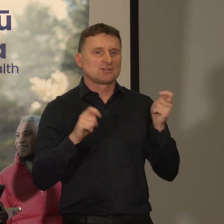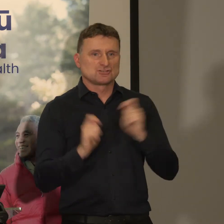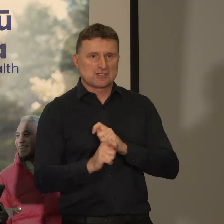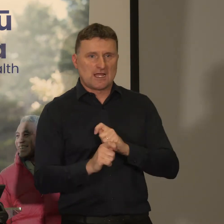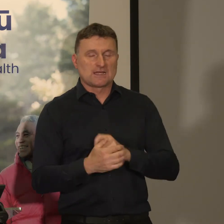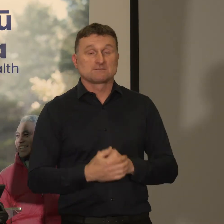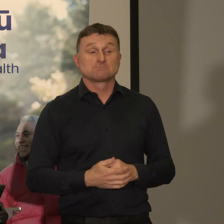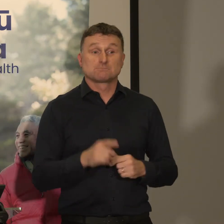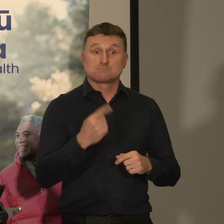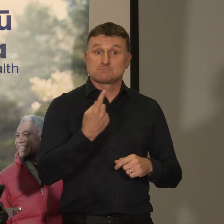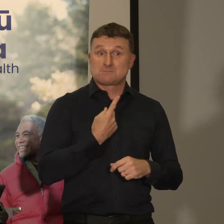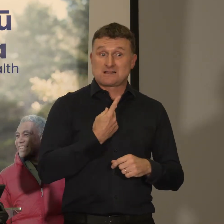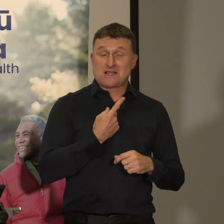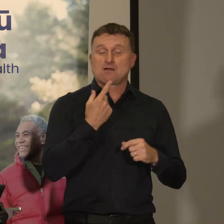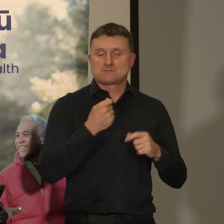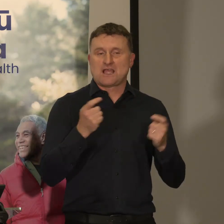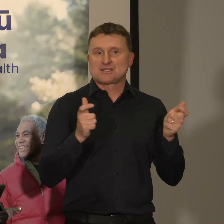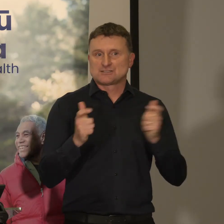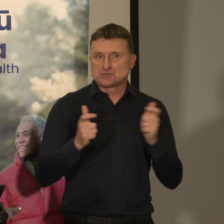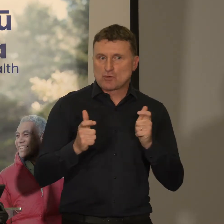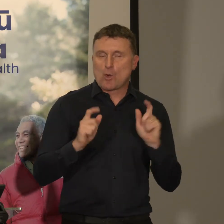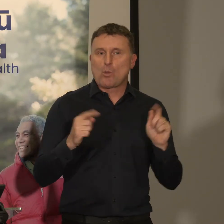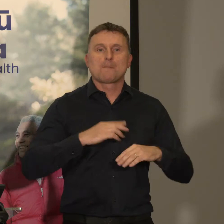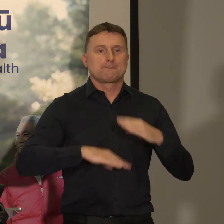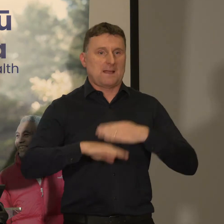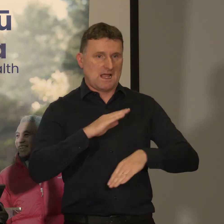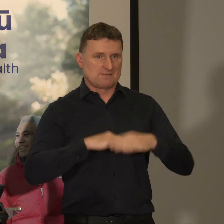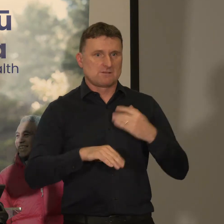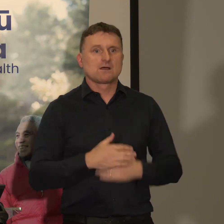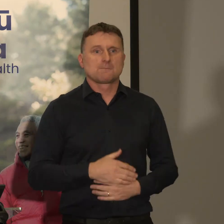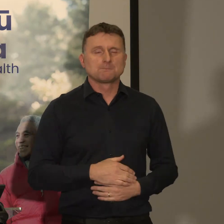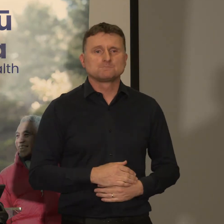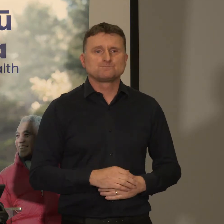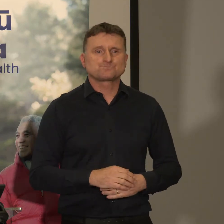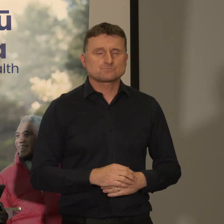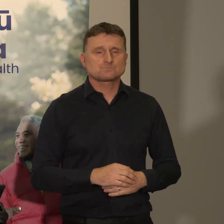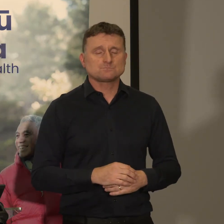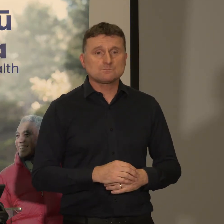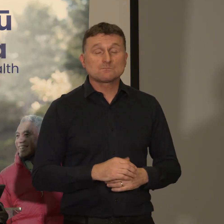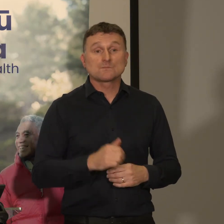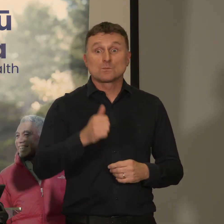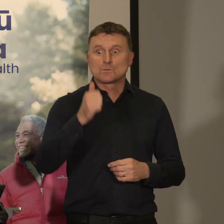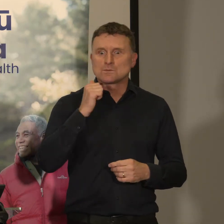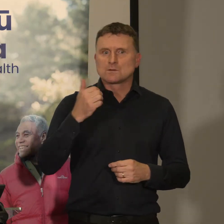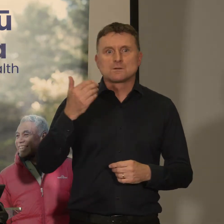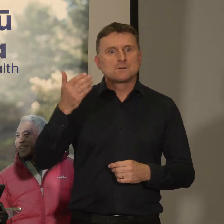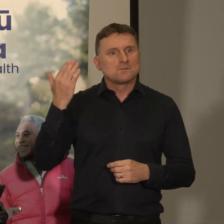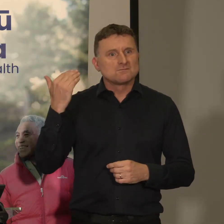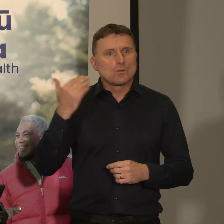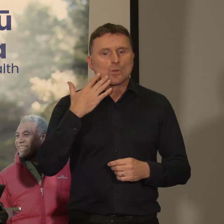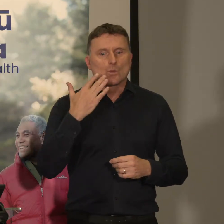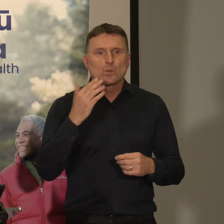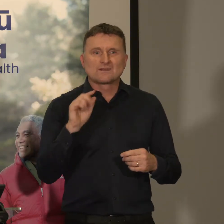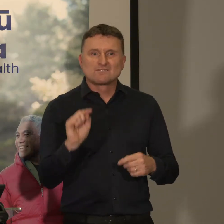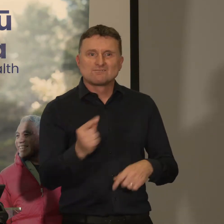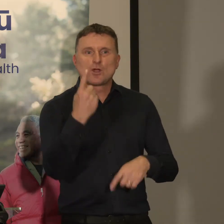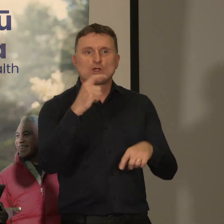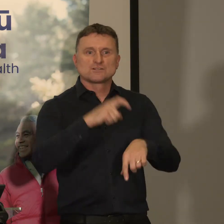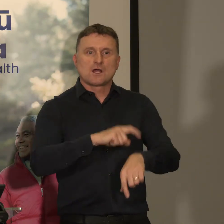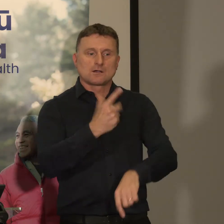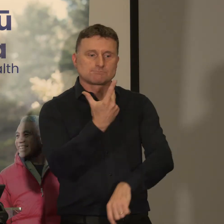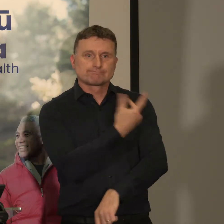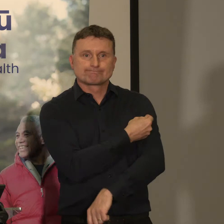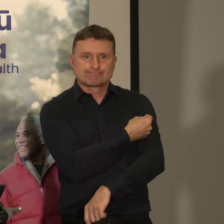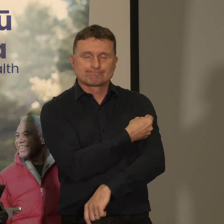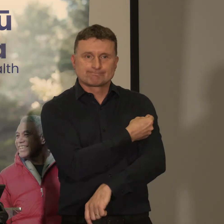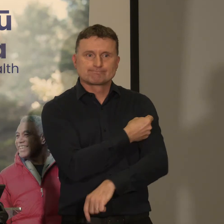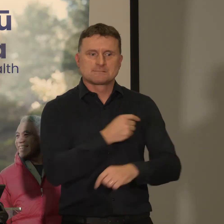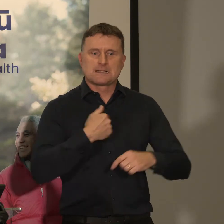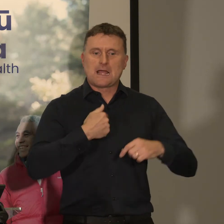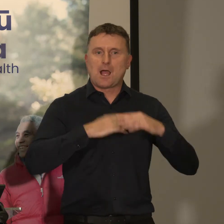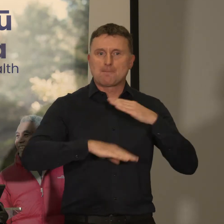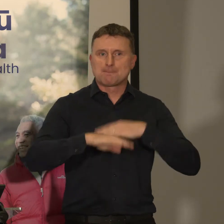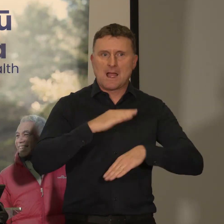behaviour. As has been